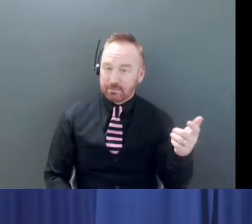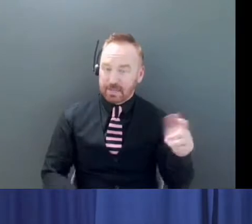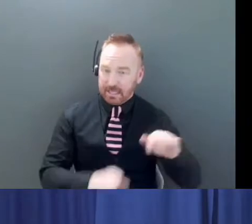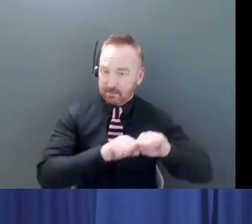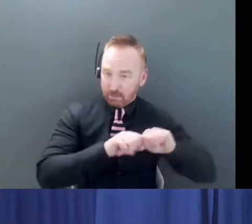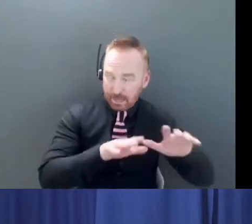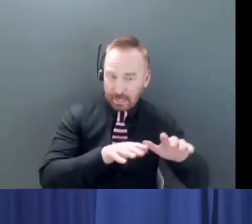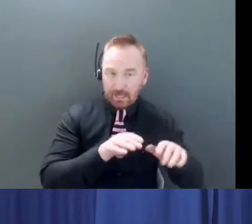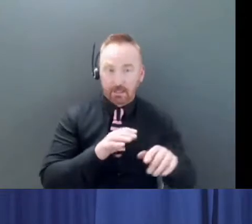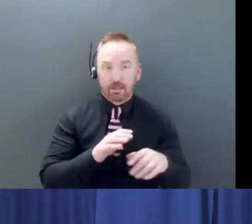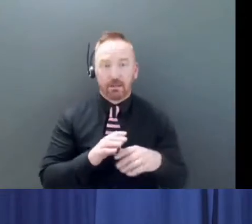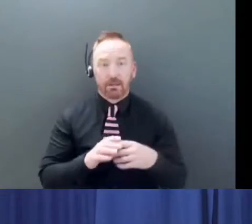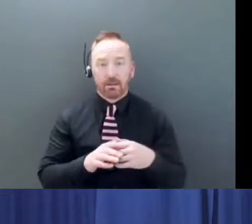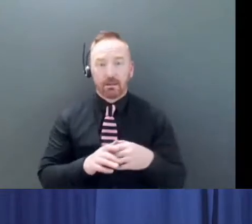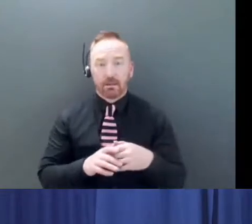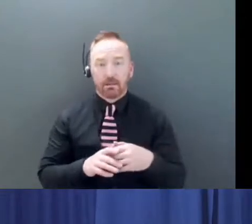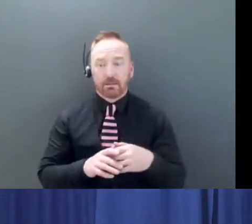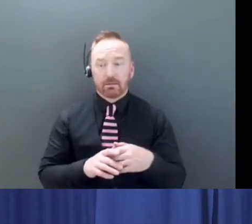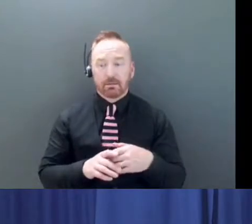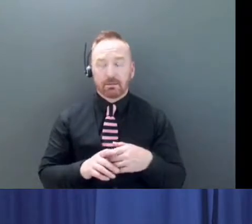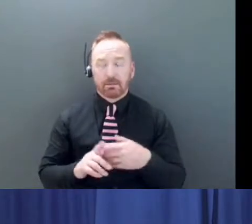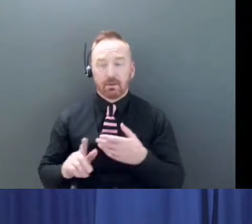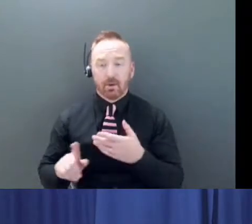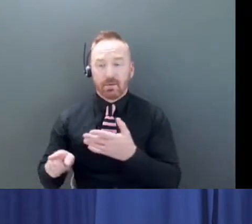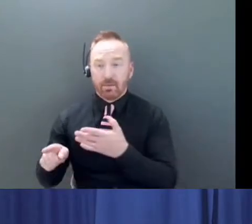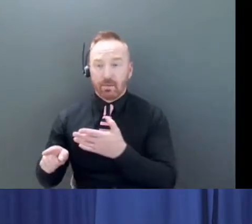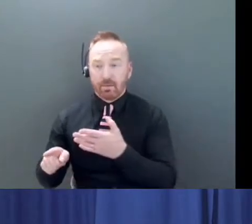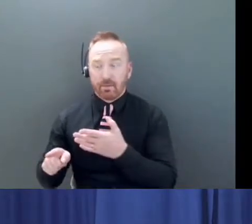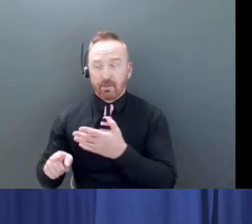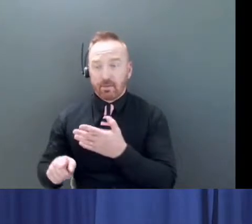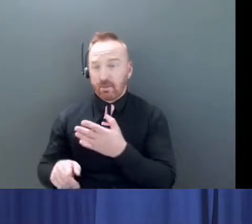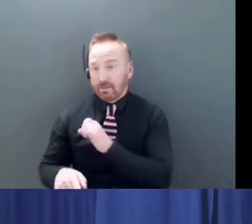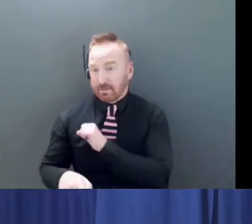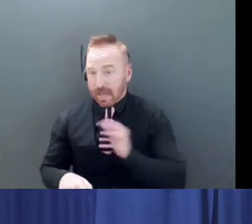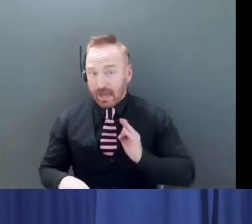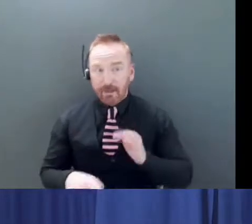well as how they see patients and what patients are expected